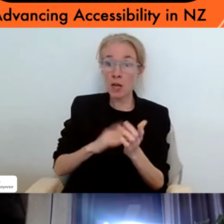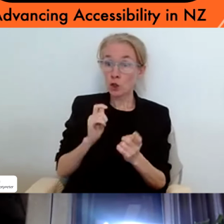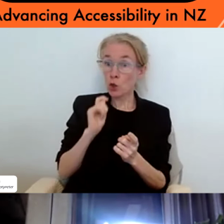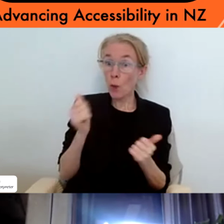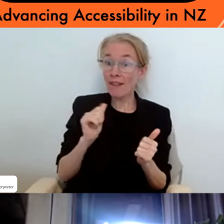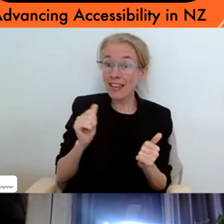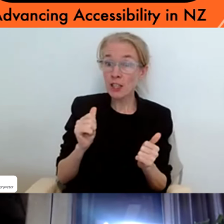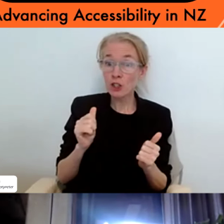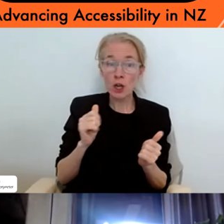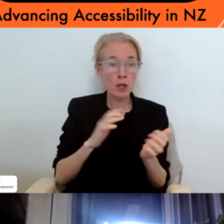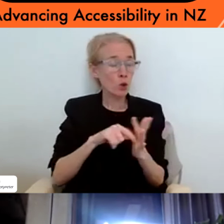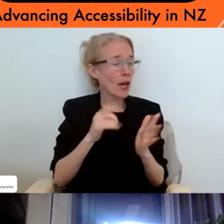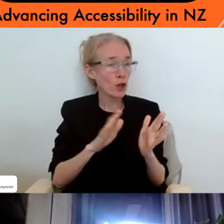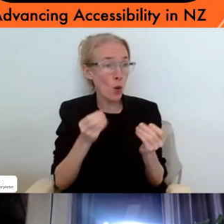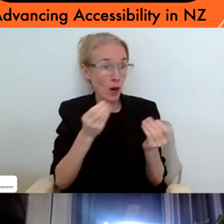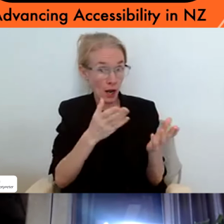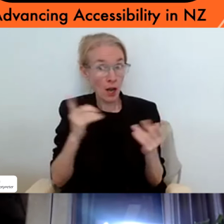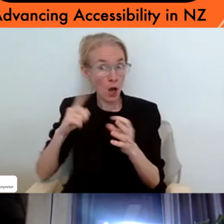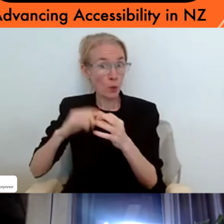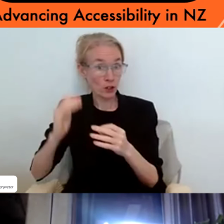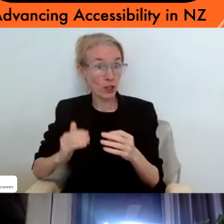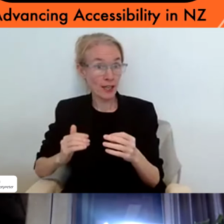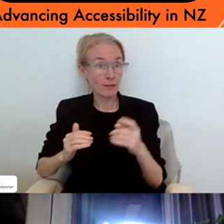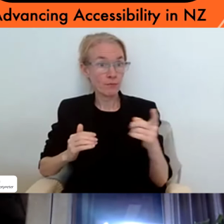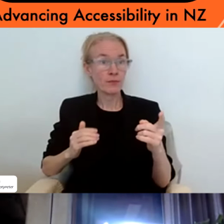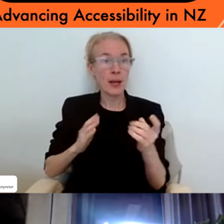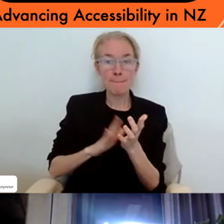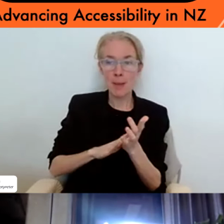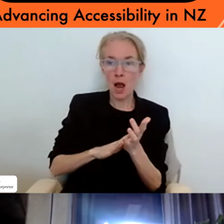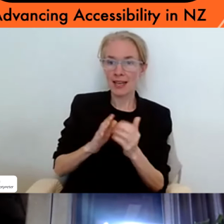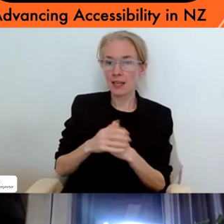if you can pose. Sure. "How do we also ensure that we connect